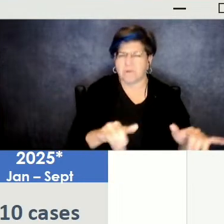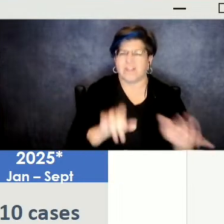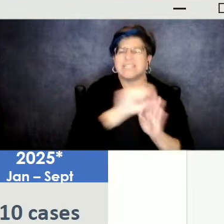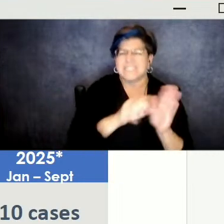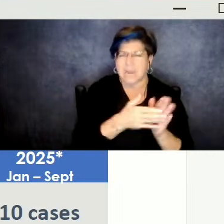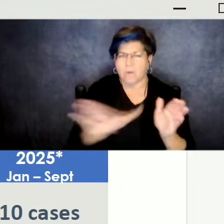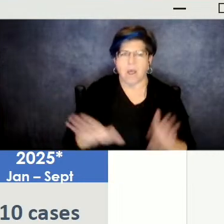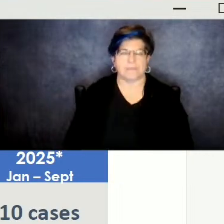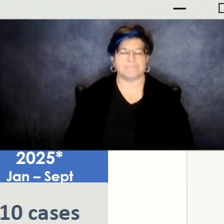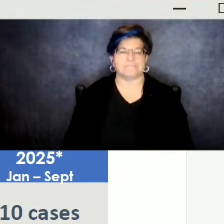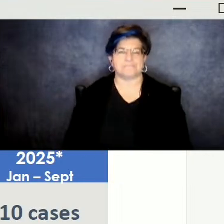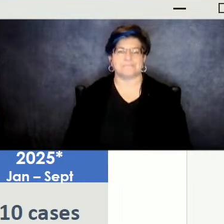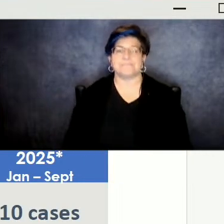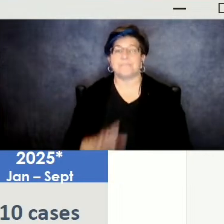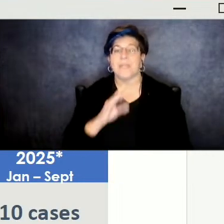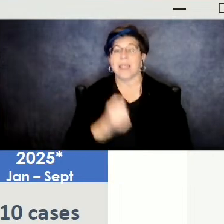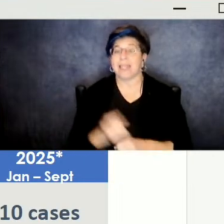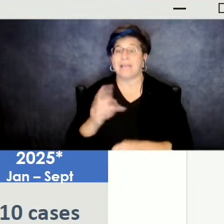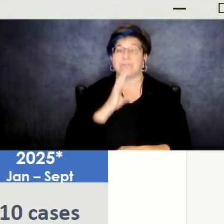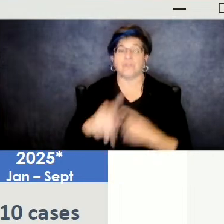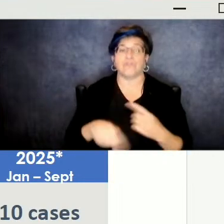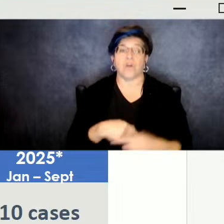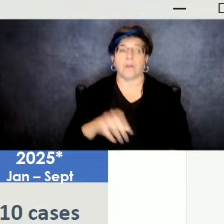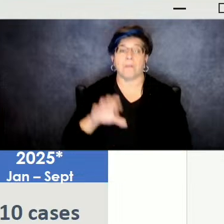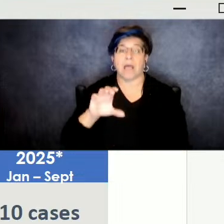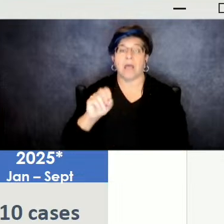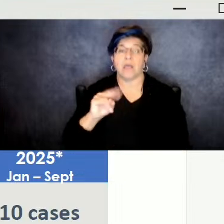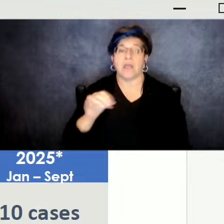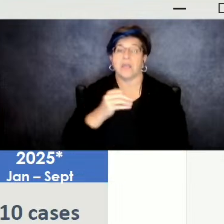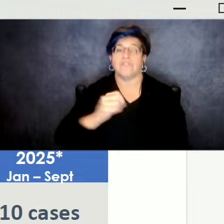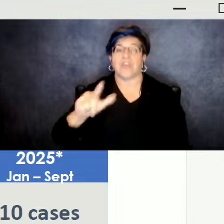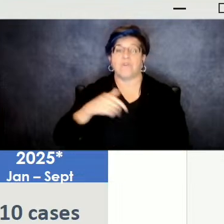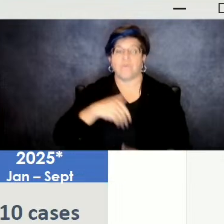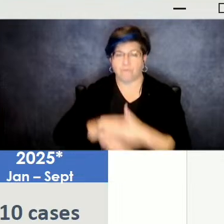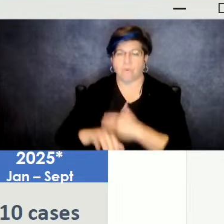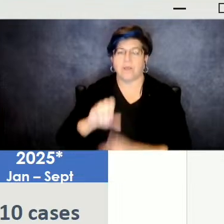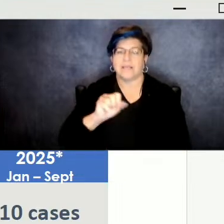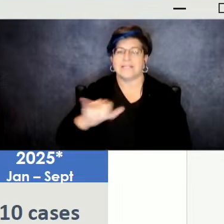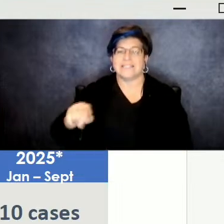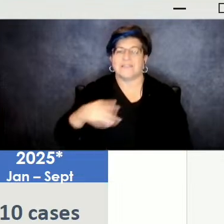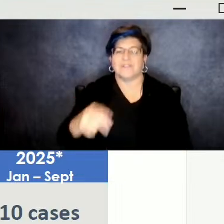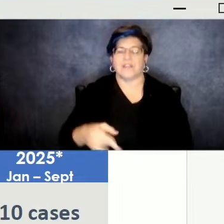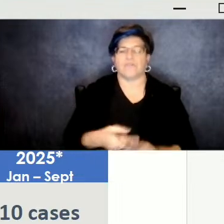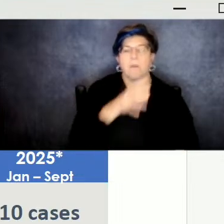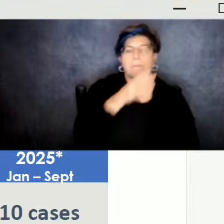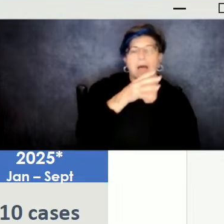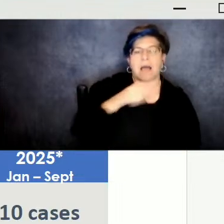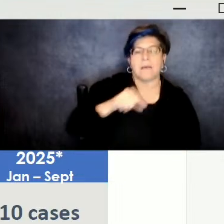SIMILAR PATTERNS ARE BEING SEEN ACROSS THE STATE. AS I TALKED TO YOU GUYS LAST